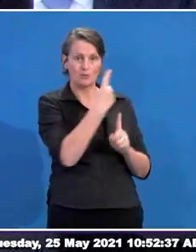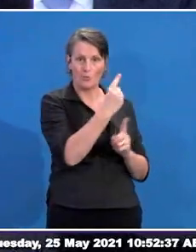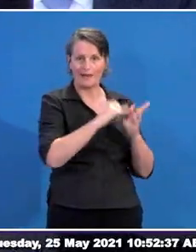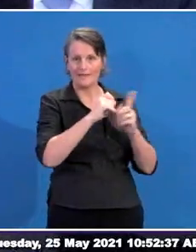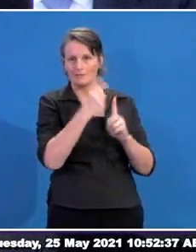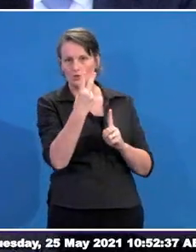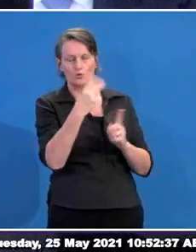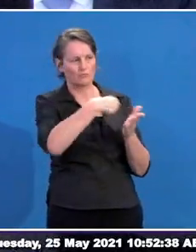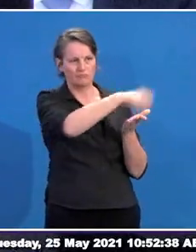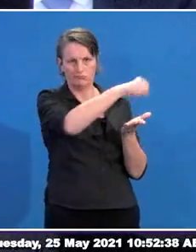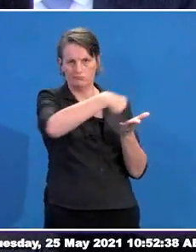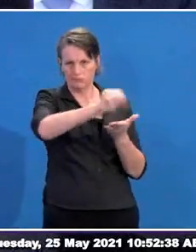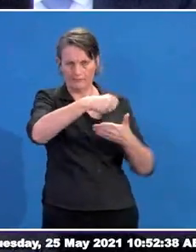have ceased working at the house?